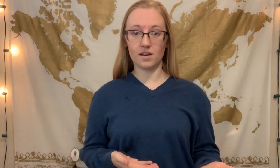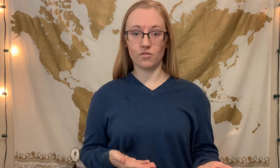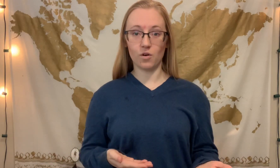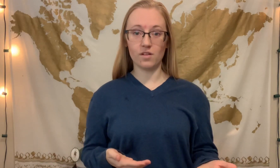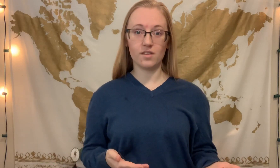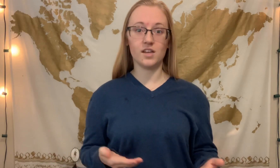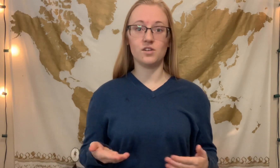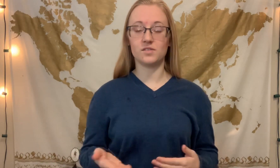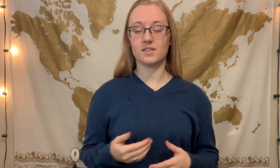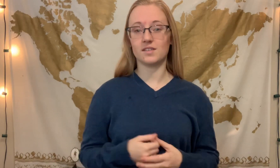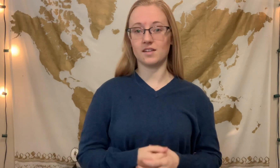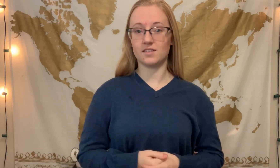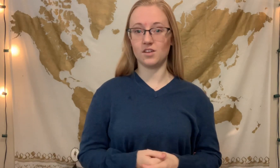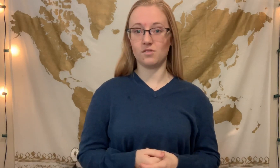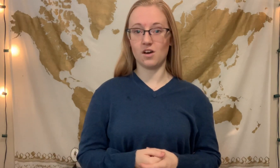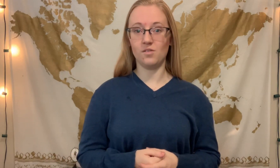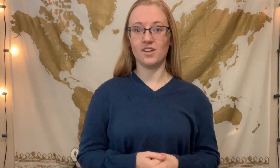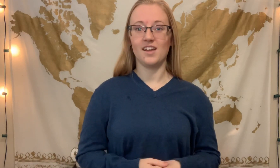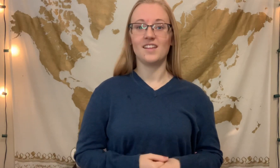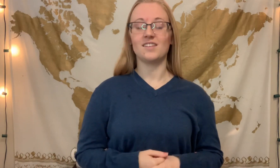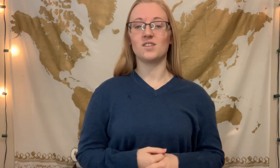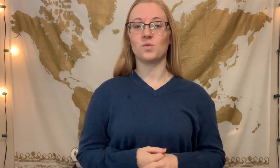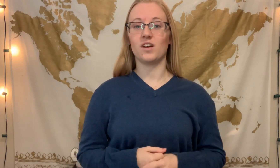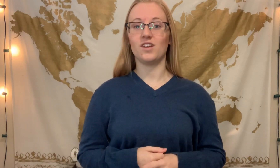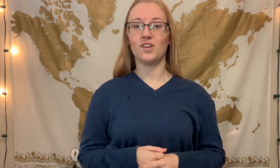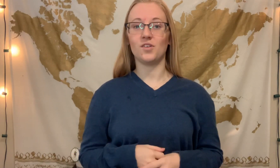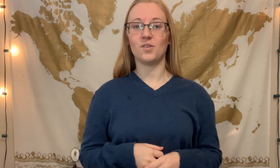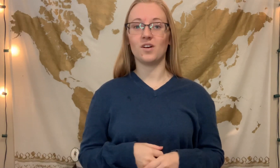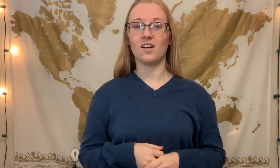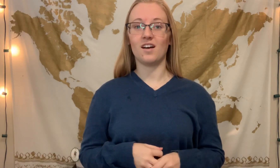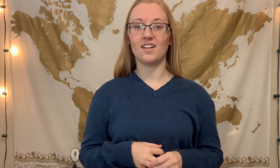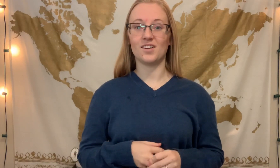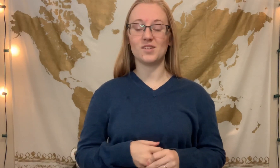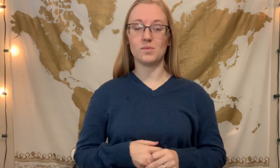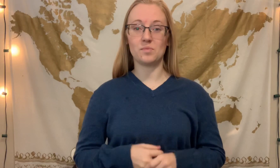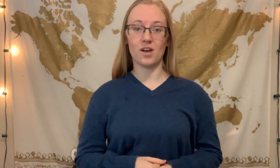and forth and use the signs that you know, this is where you learn to be brave